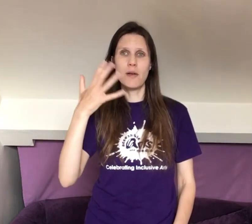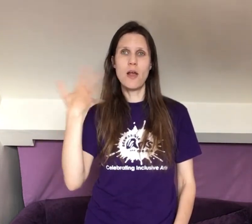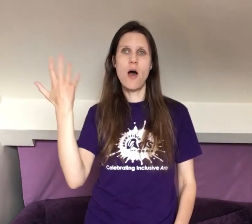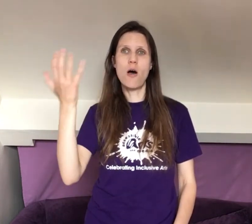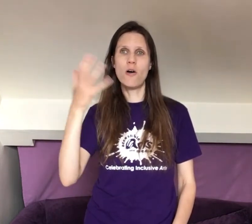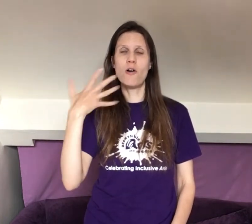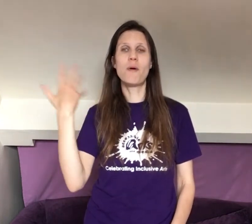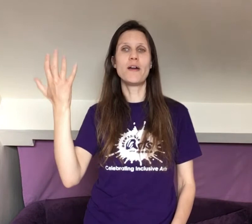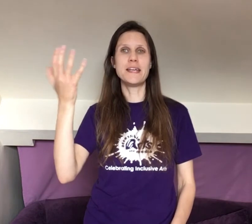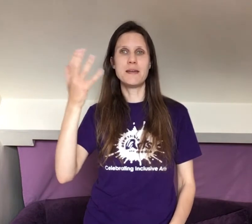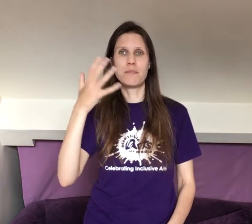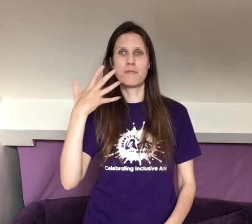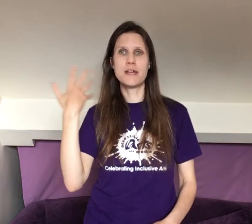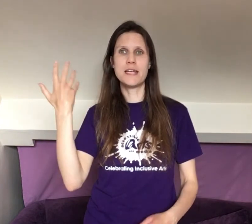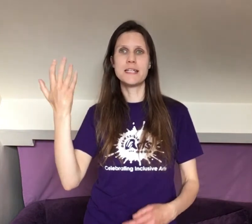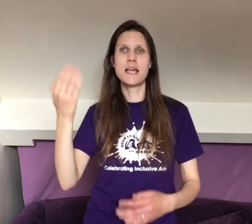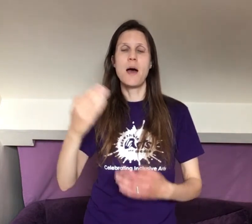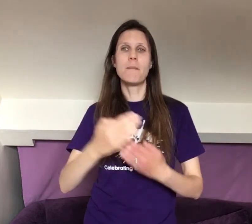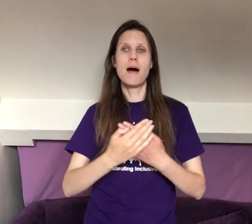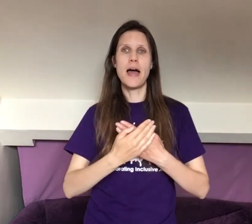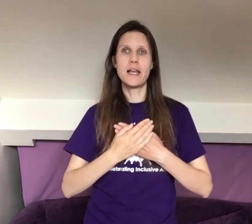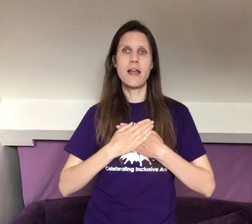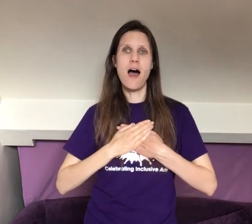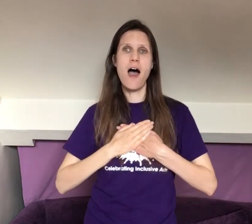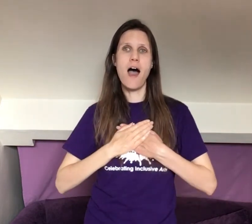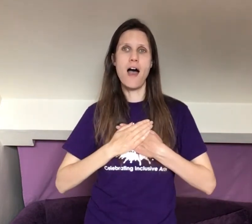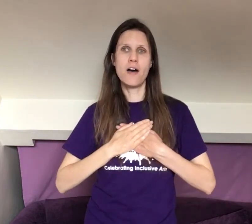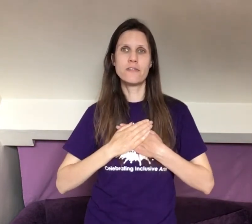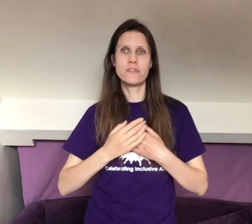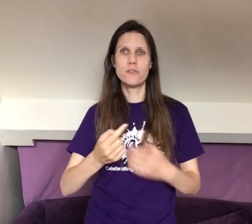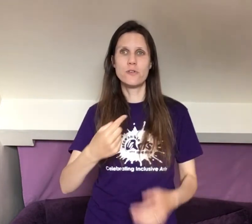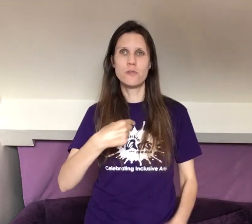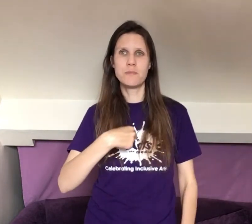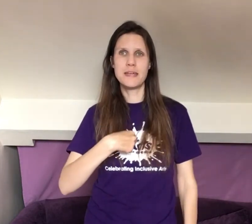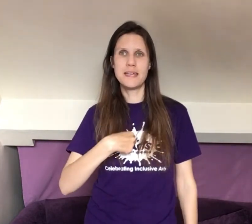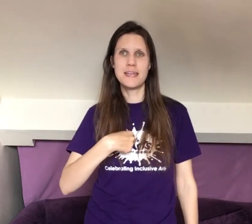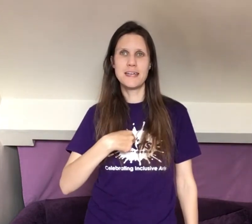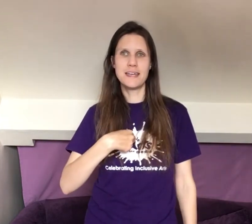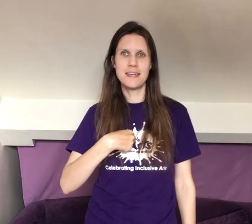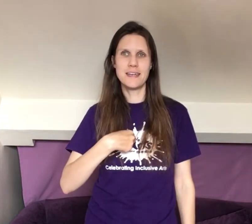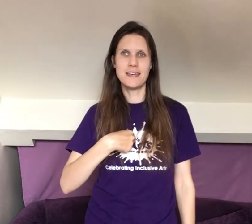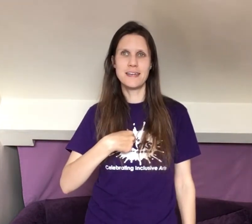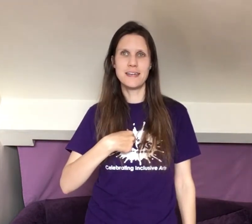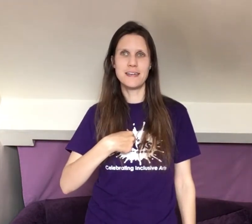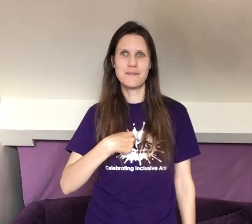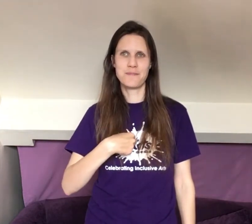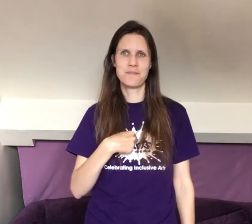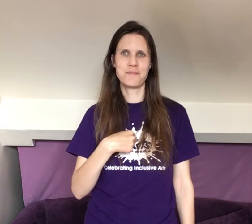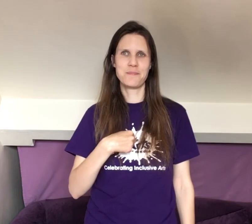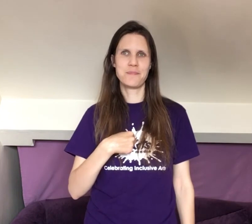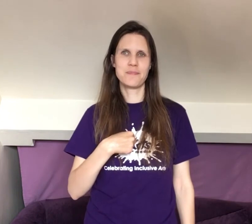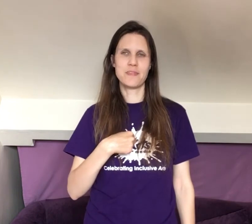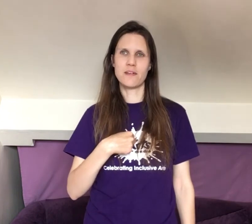blow bonny breeze my love to me.